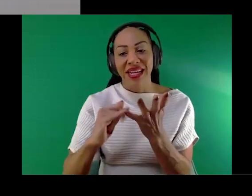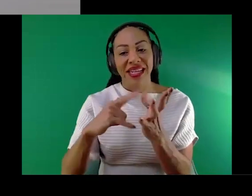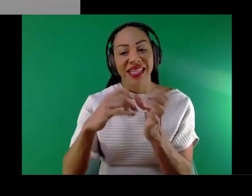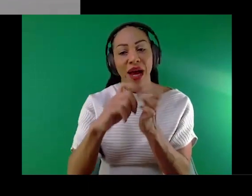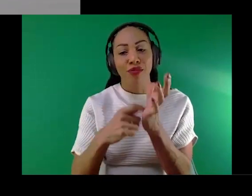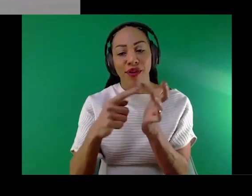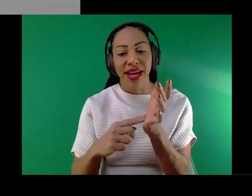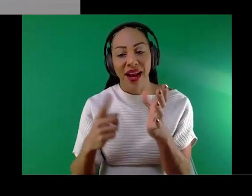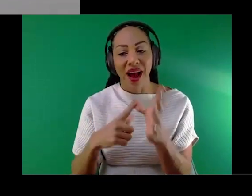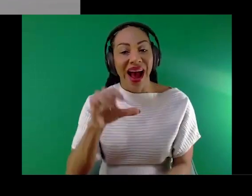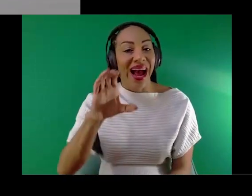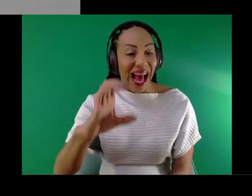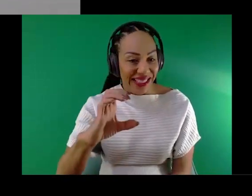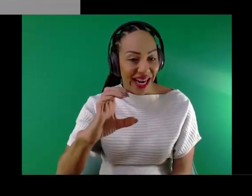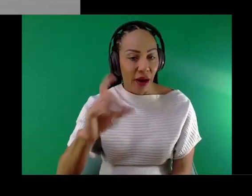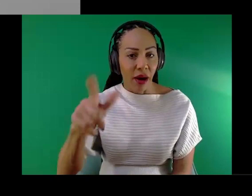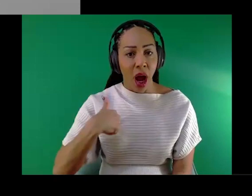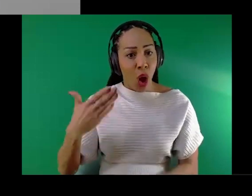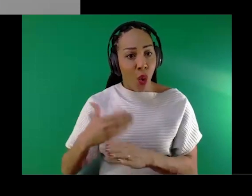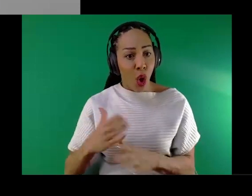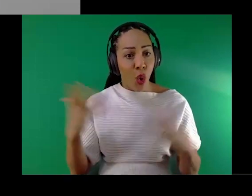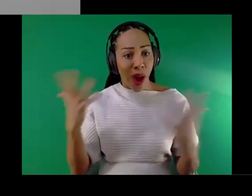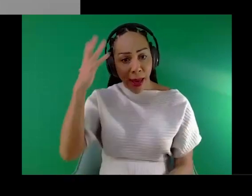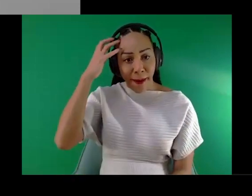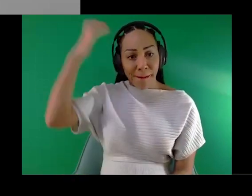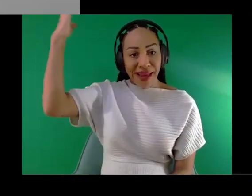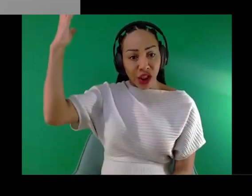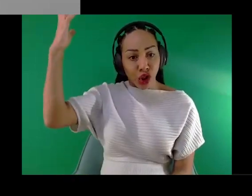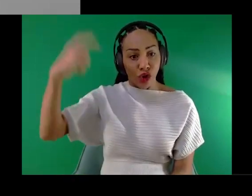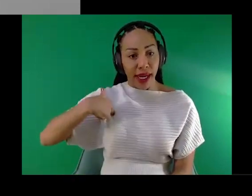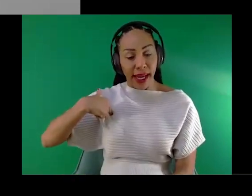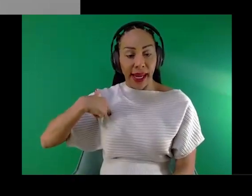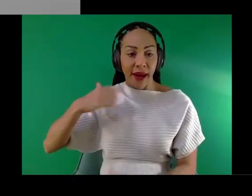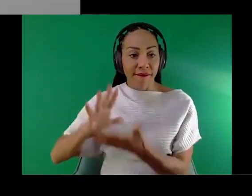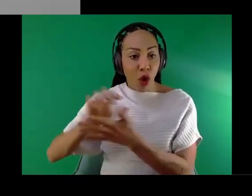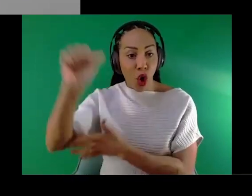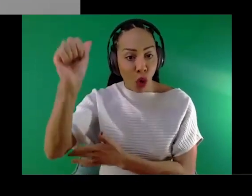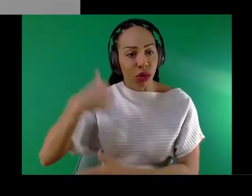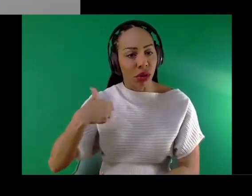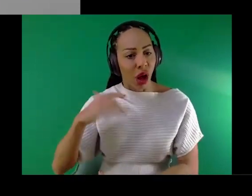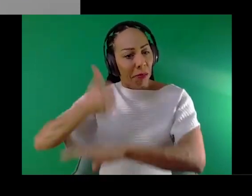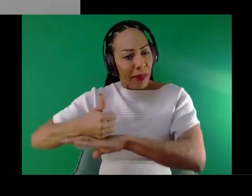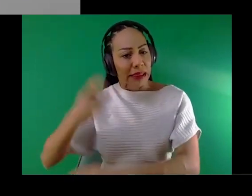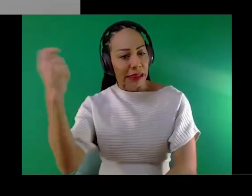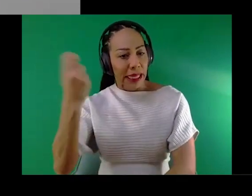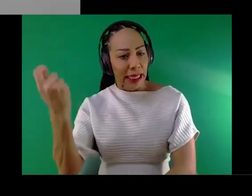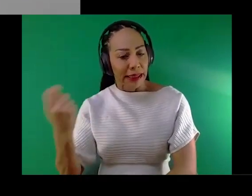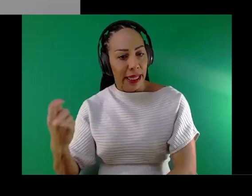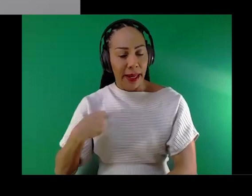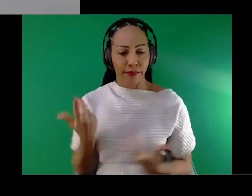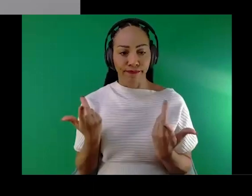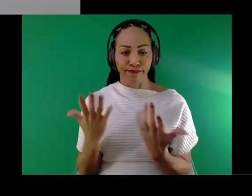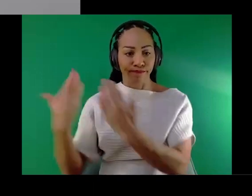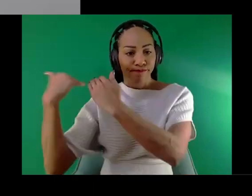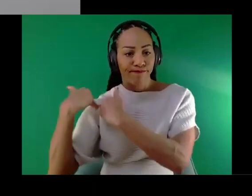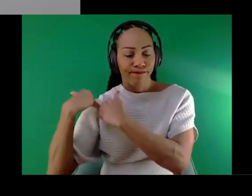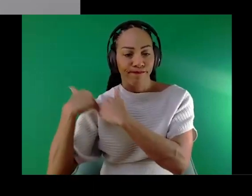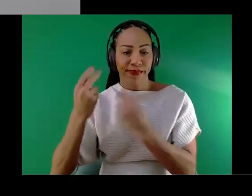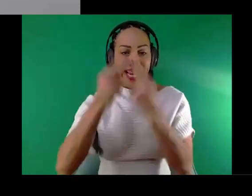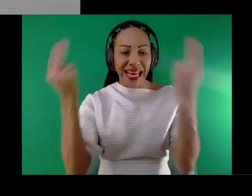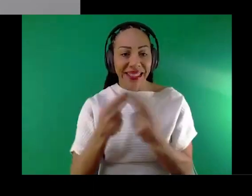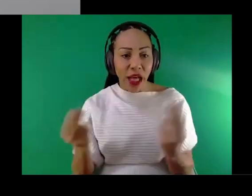work at the ministry for culture in Italy and I in charge of international promotion I'm a